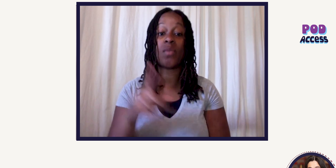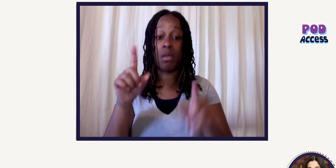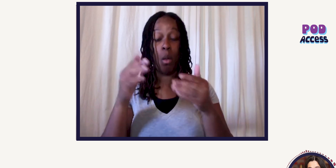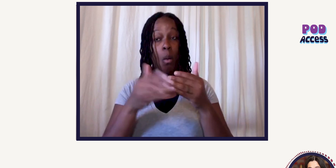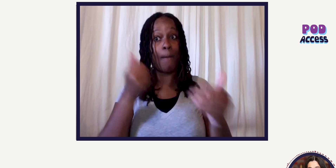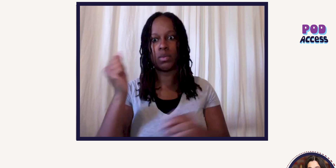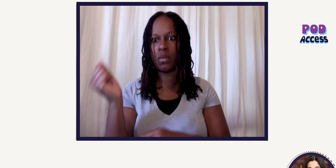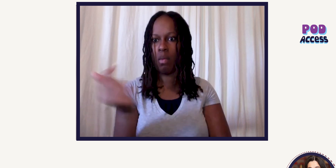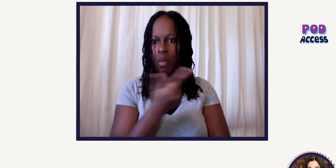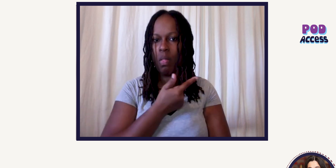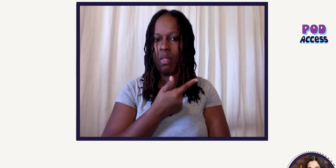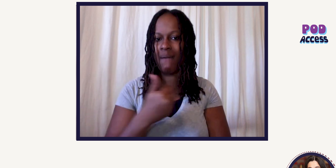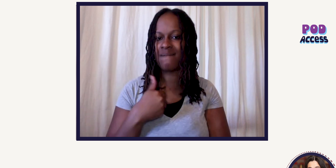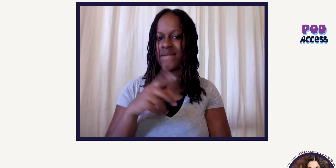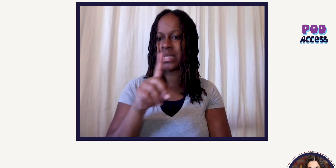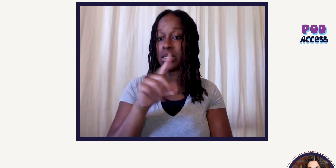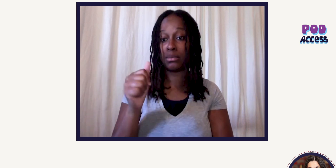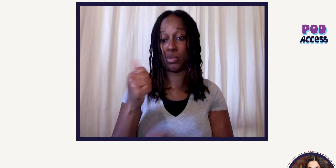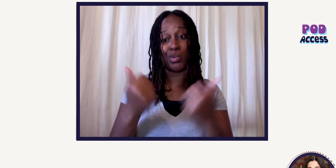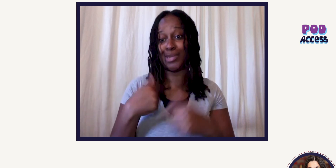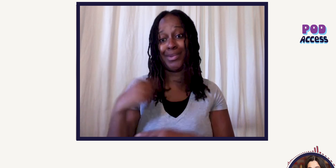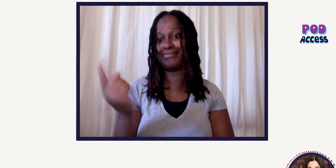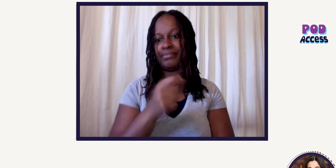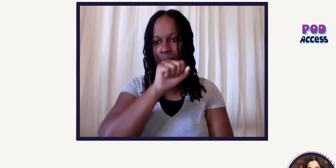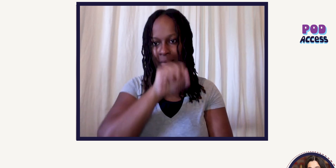Almost all of us are disabled, which we love.